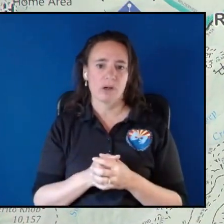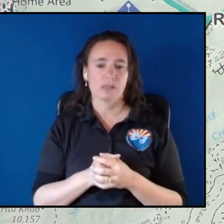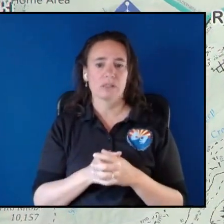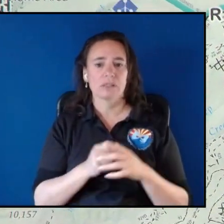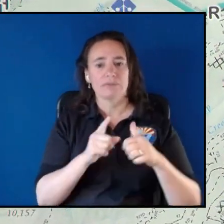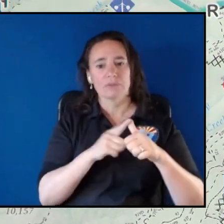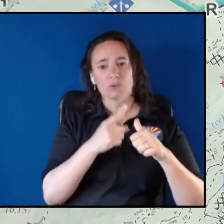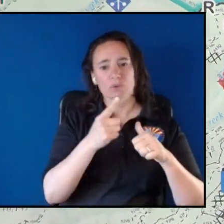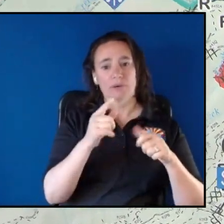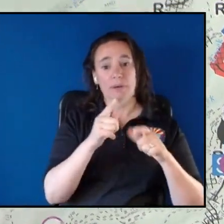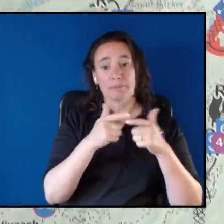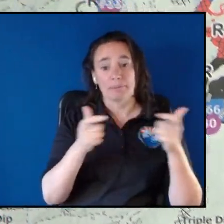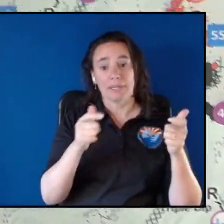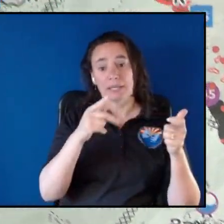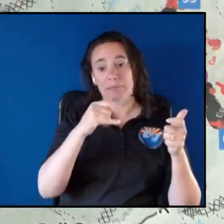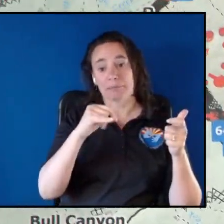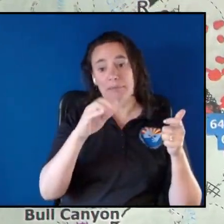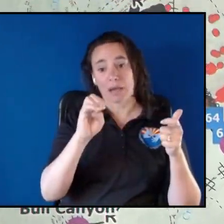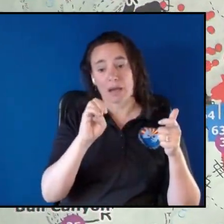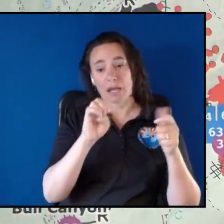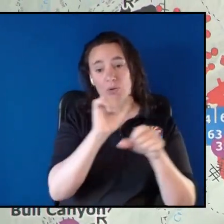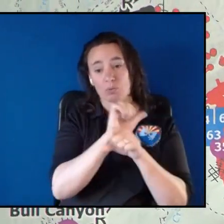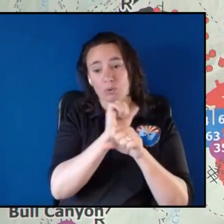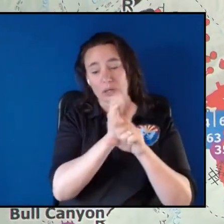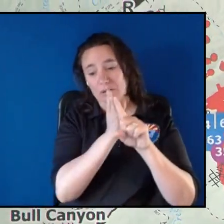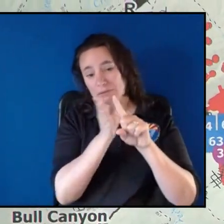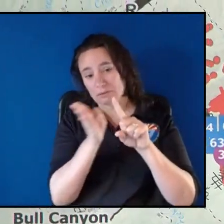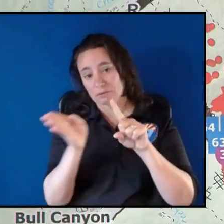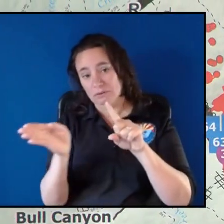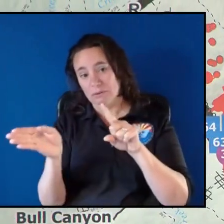their way in towards Las Vegas there on the 65 corridor and